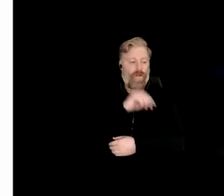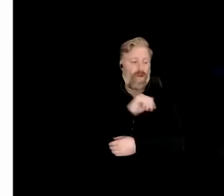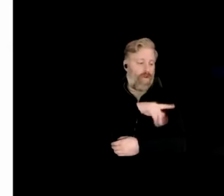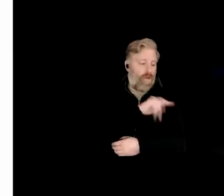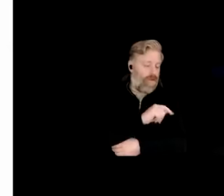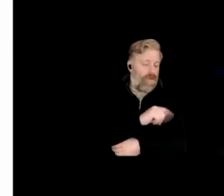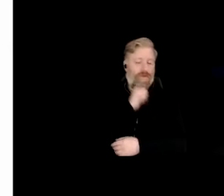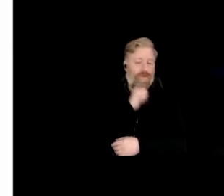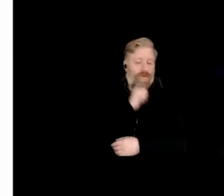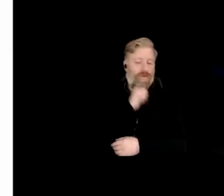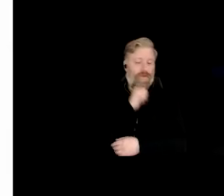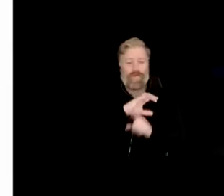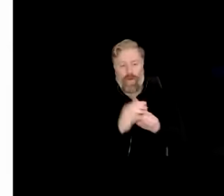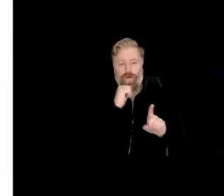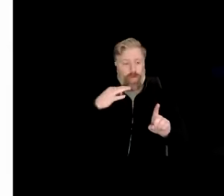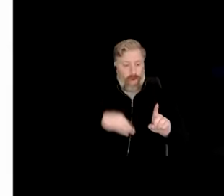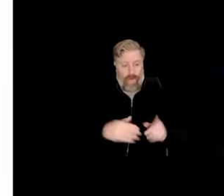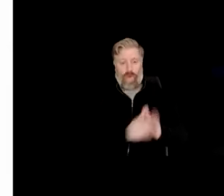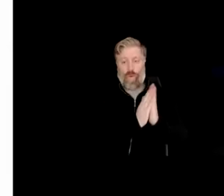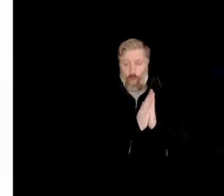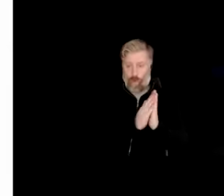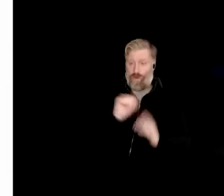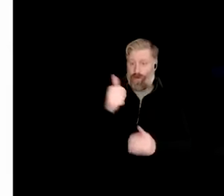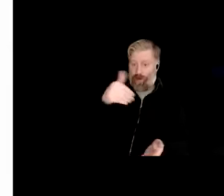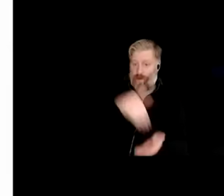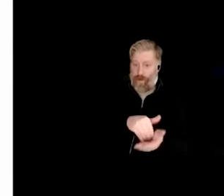requests 10,000 from Arts Impact for Groups,